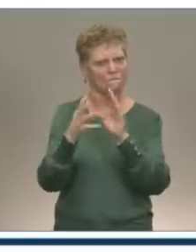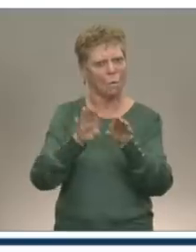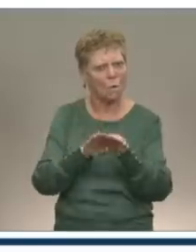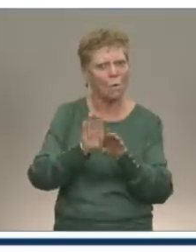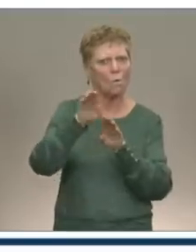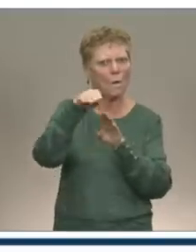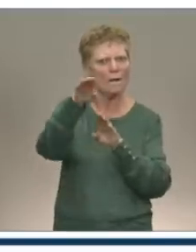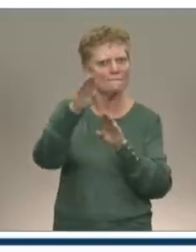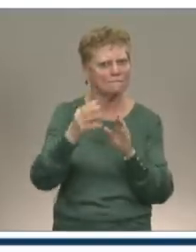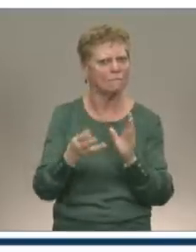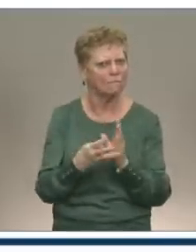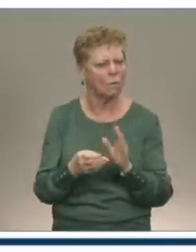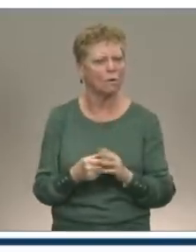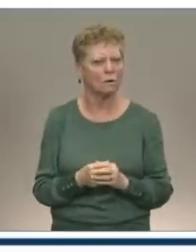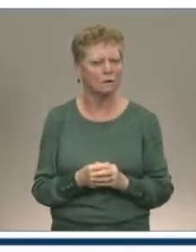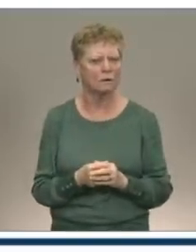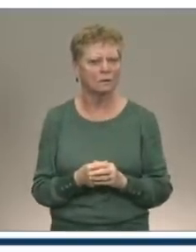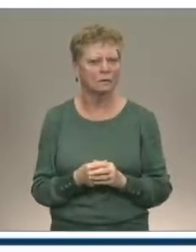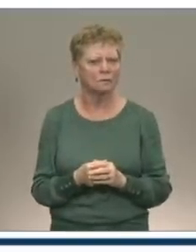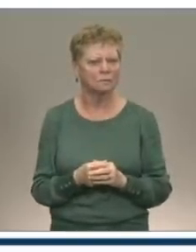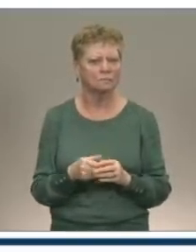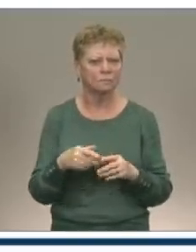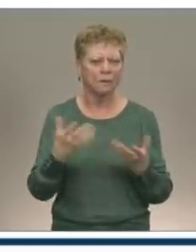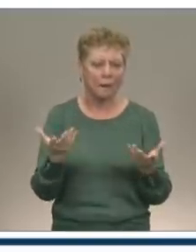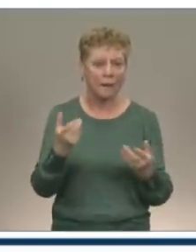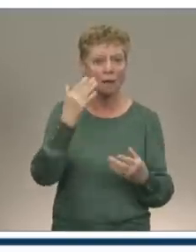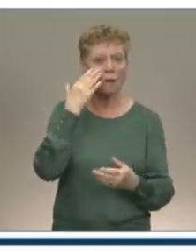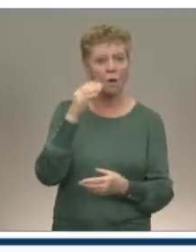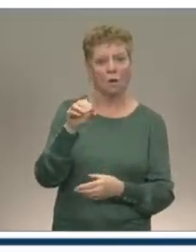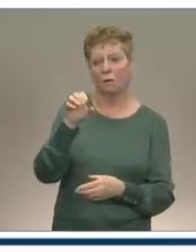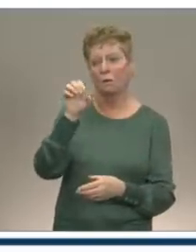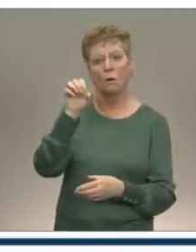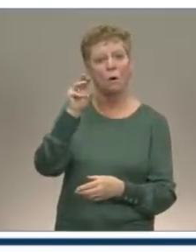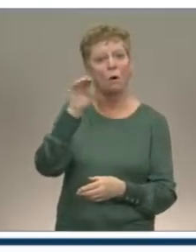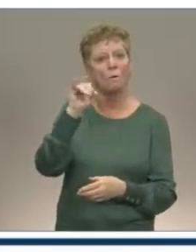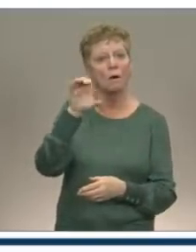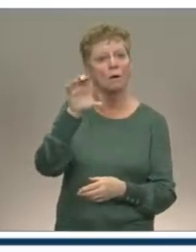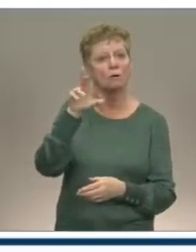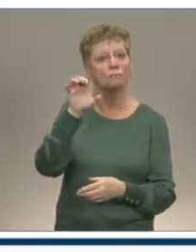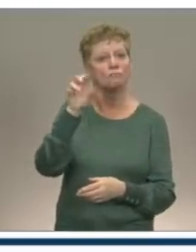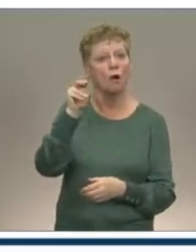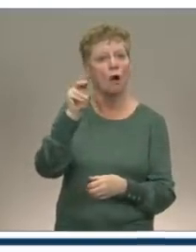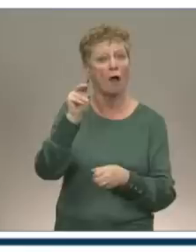there's been a lot of talk about the omicron variant and i know many of many nova scotians